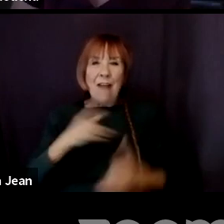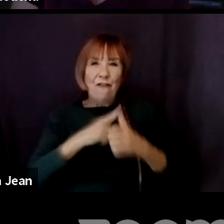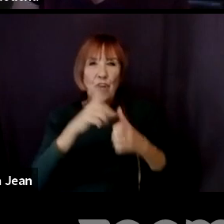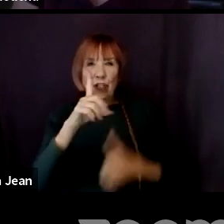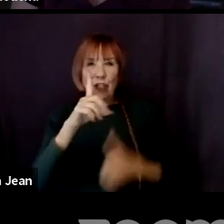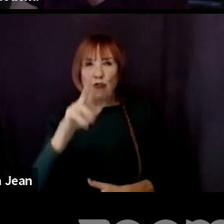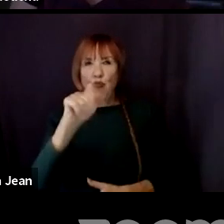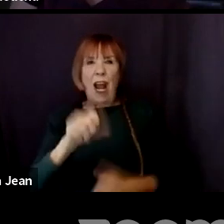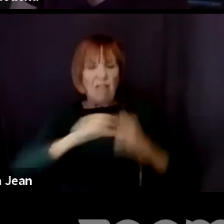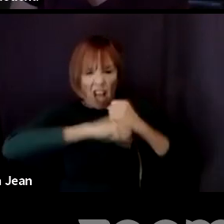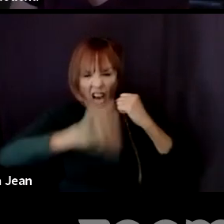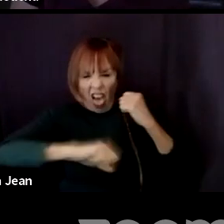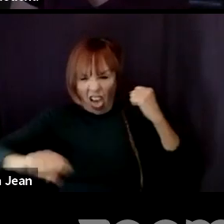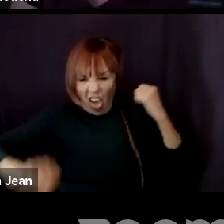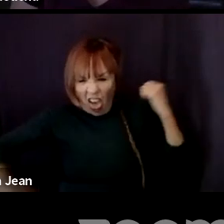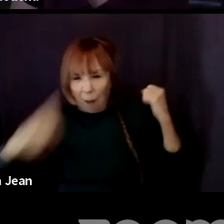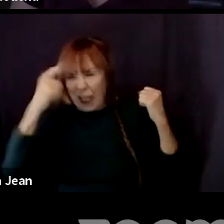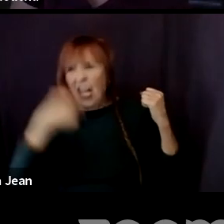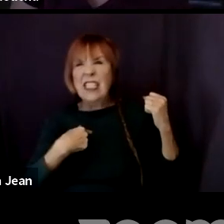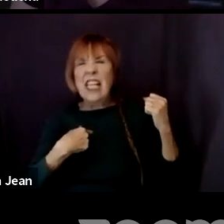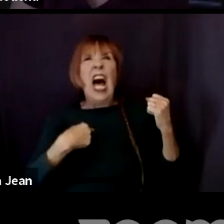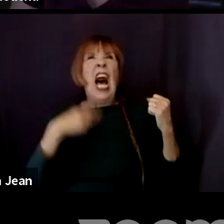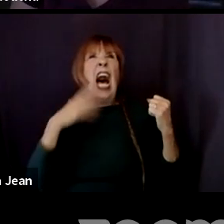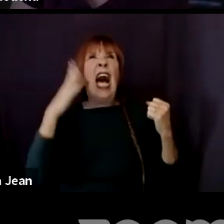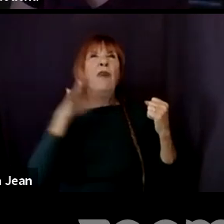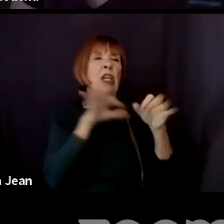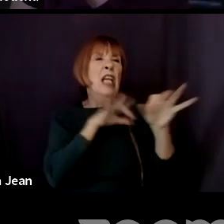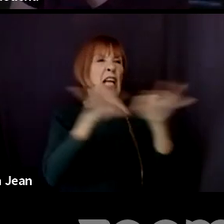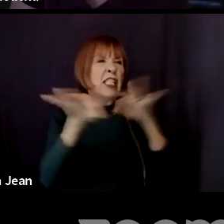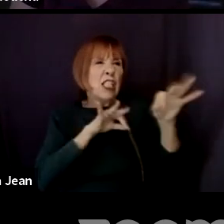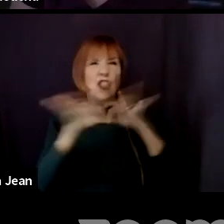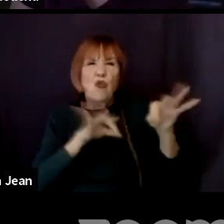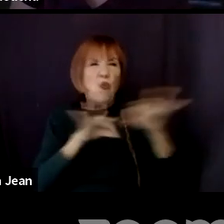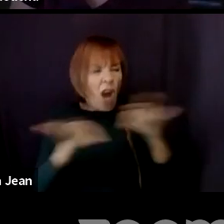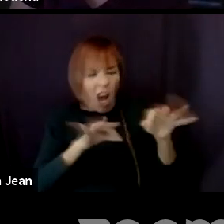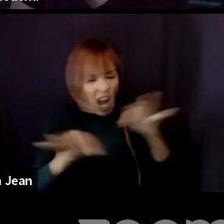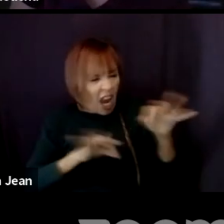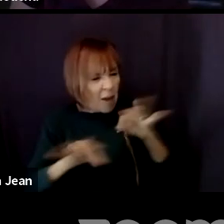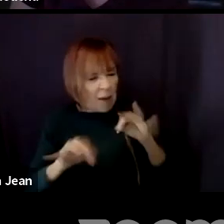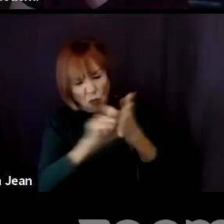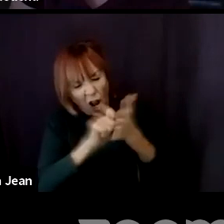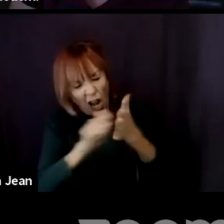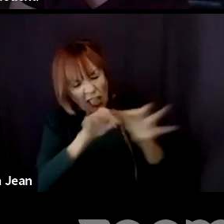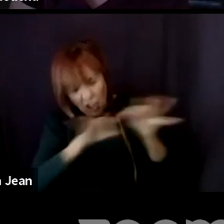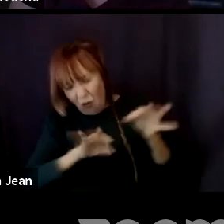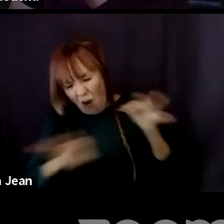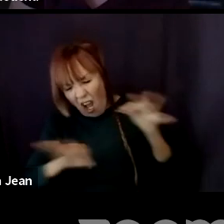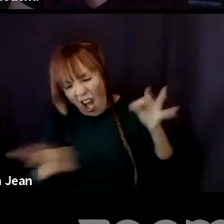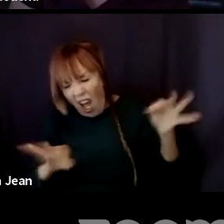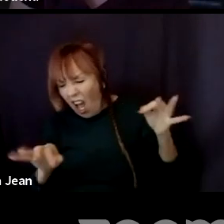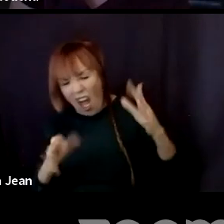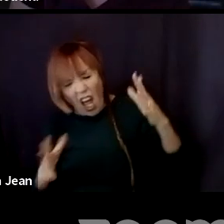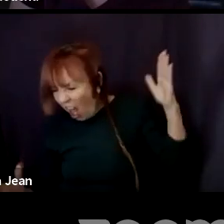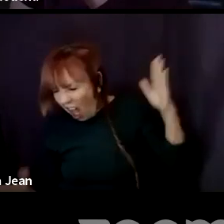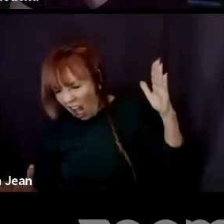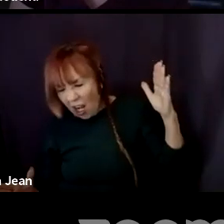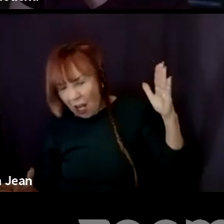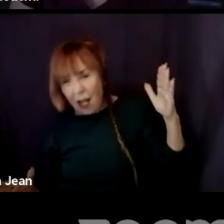and I will spend a paragraph describing this grandfather clock or whatever, but the one I go through, it's a grandfather clock.